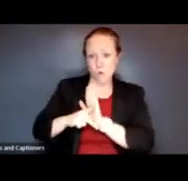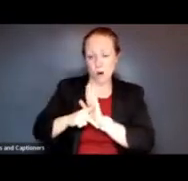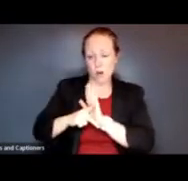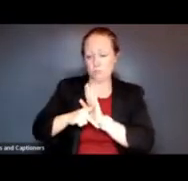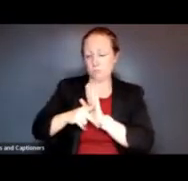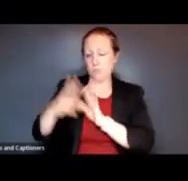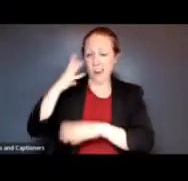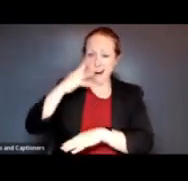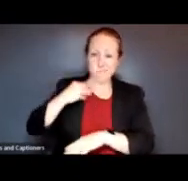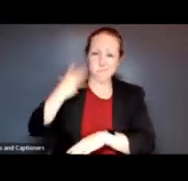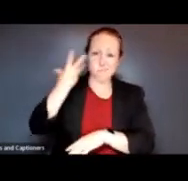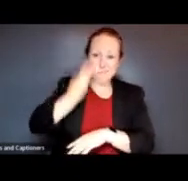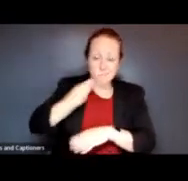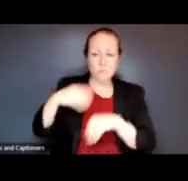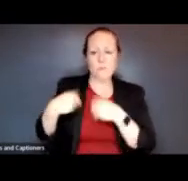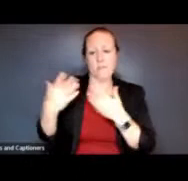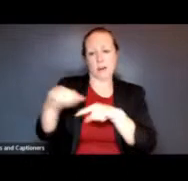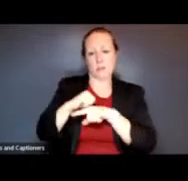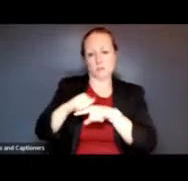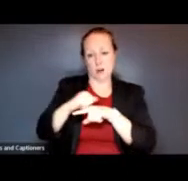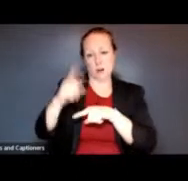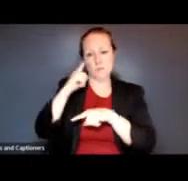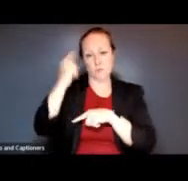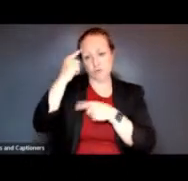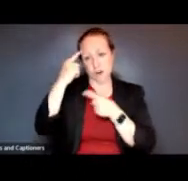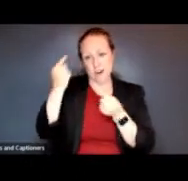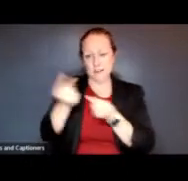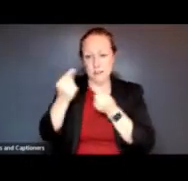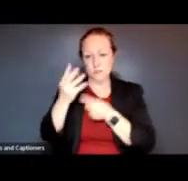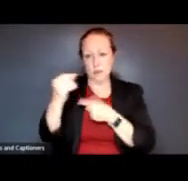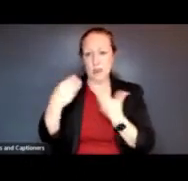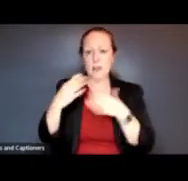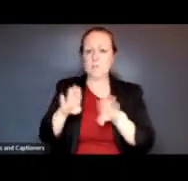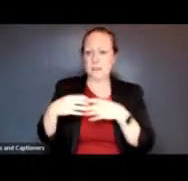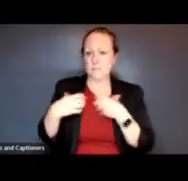training on brain injury and behavioral health, the state affiliates and advocacy